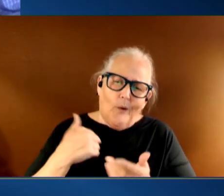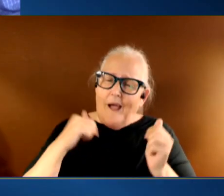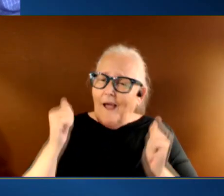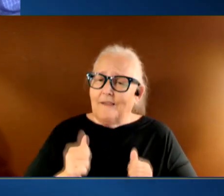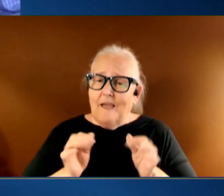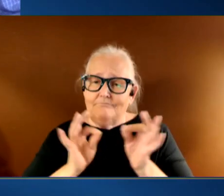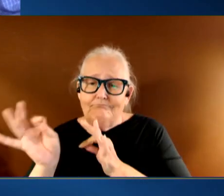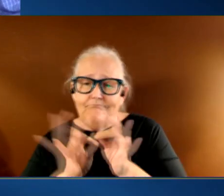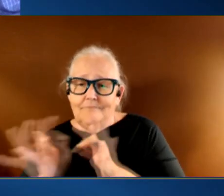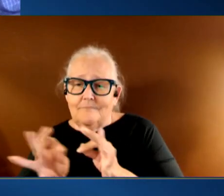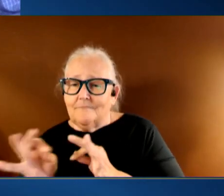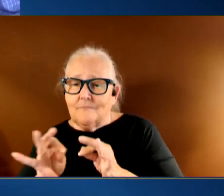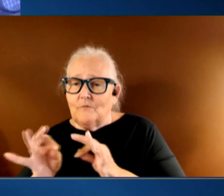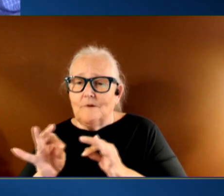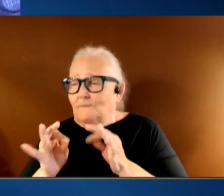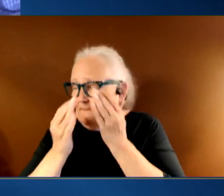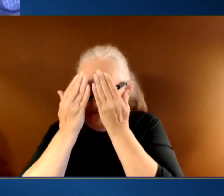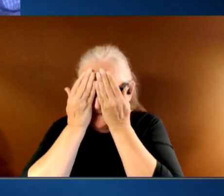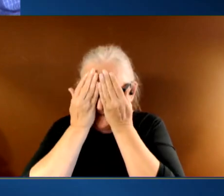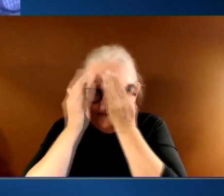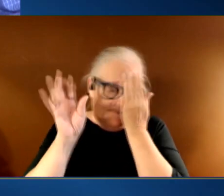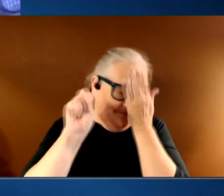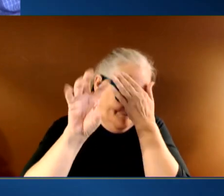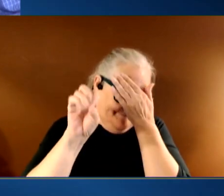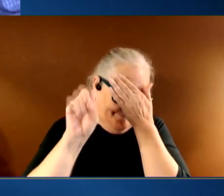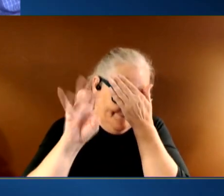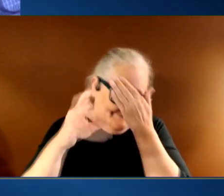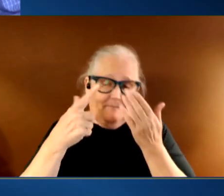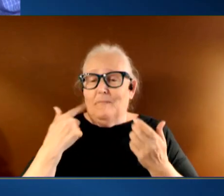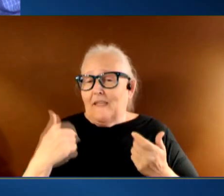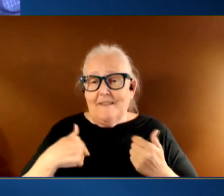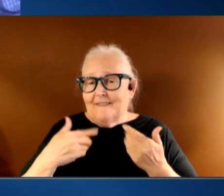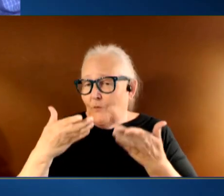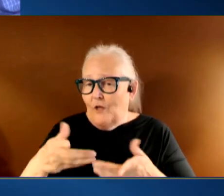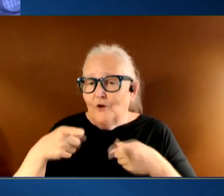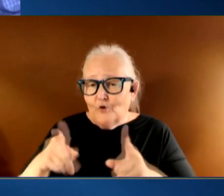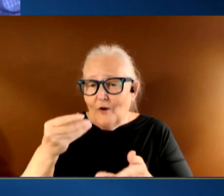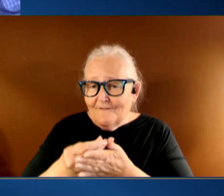closed, because I was there doing the fundraisers, doing the camps, doing all